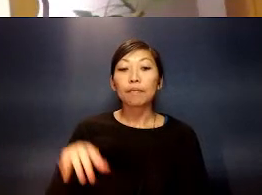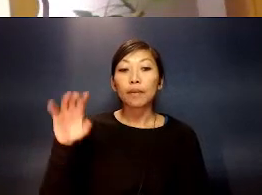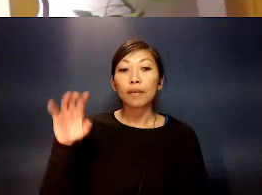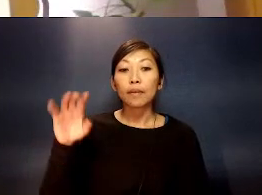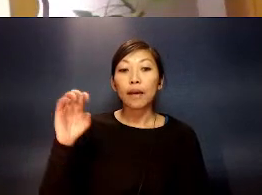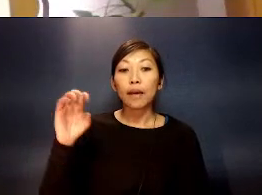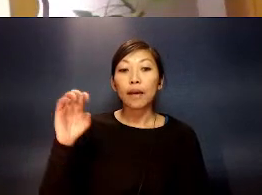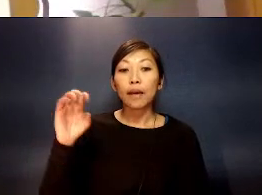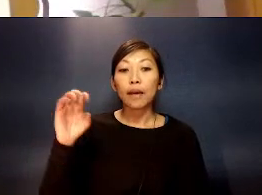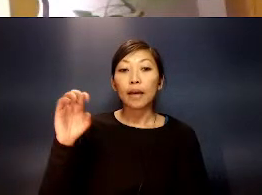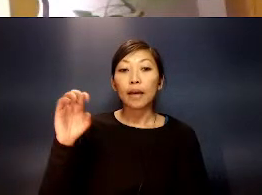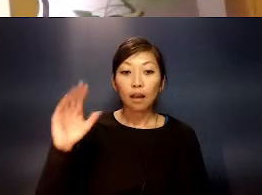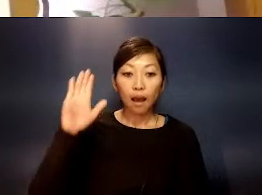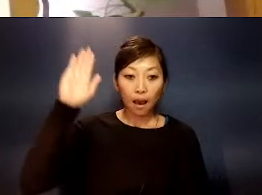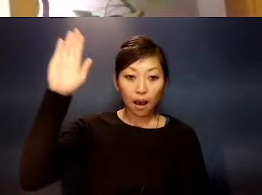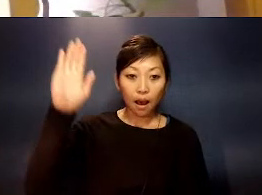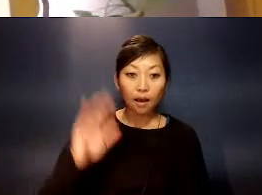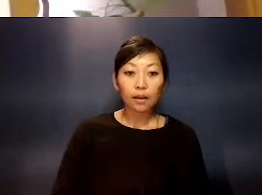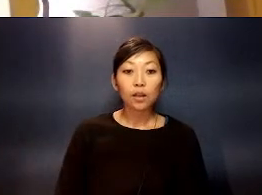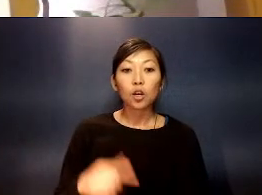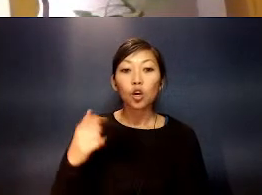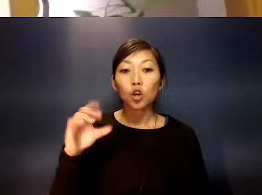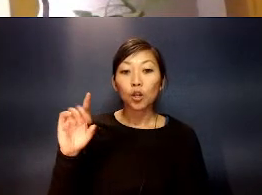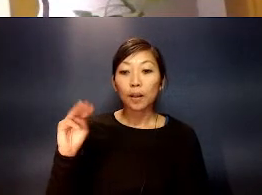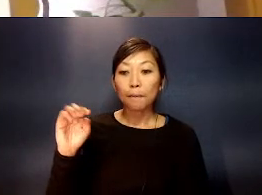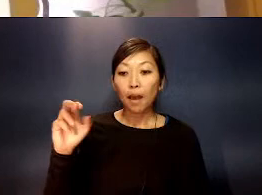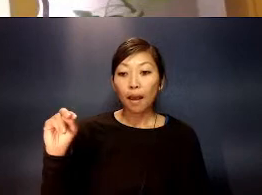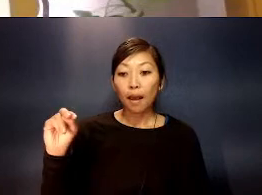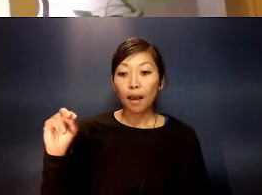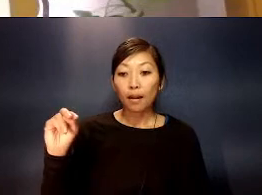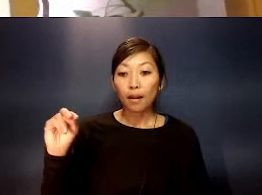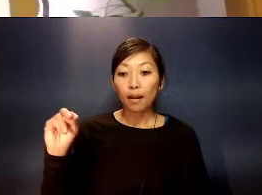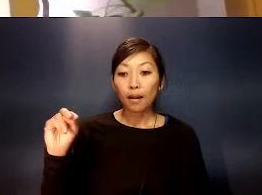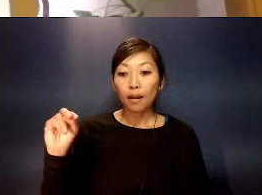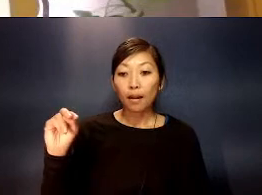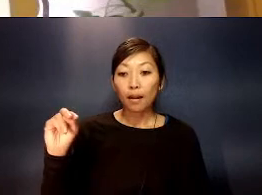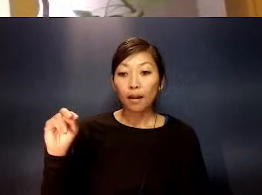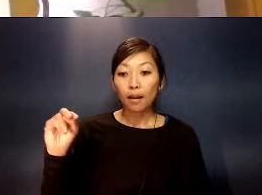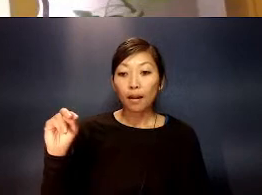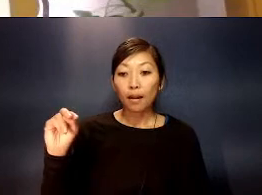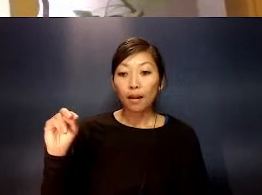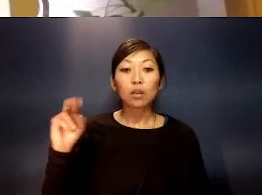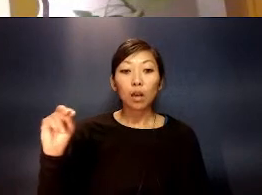≫ Clerk: THERE ARE 13 AYES. TBHEANS CARRIES AND THAT IS ADOPTED.